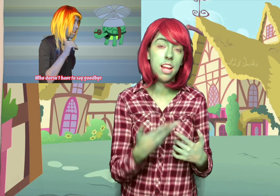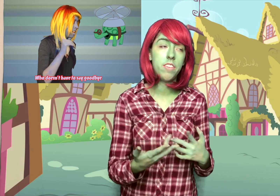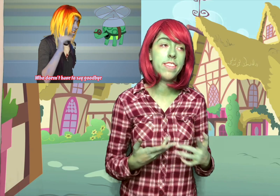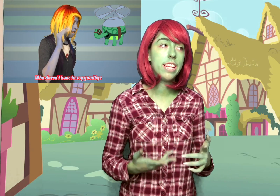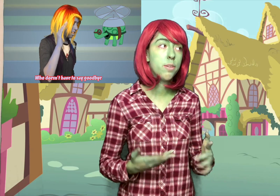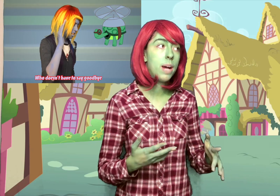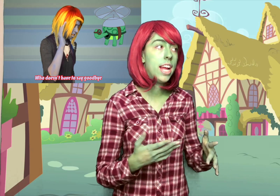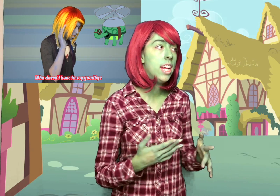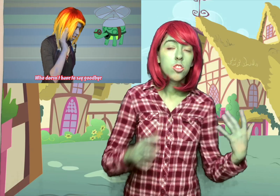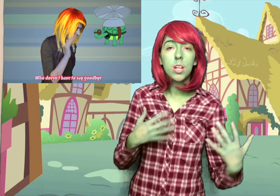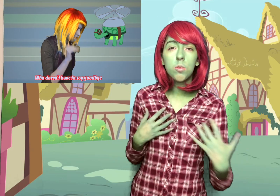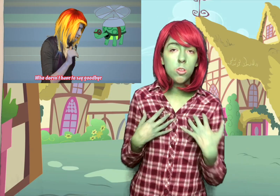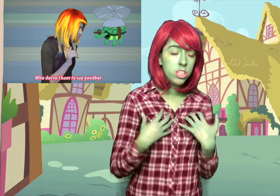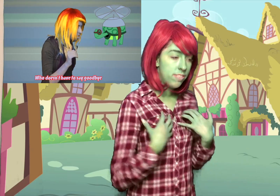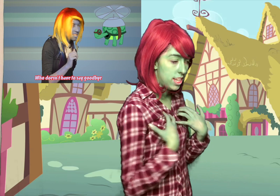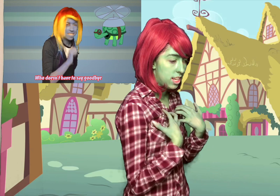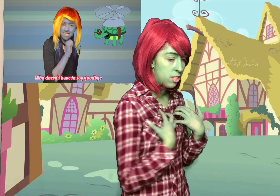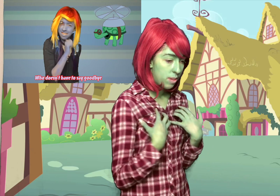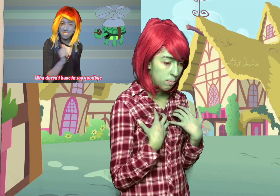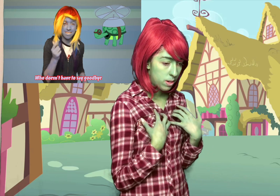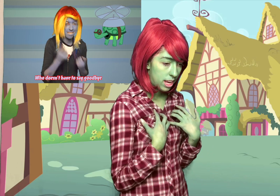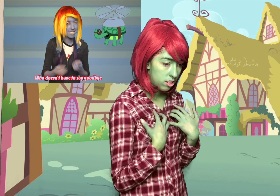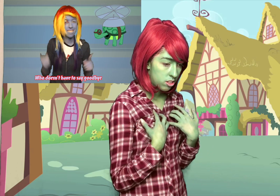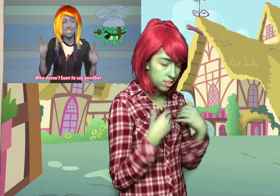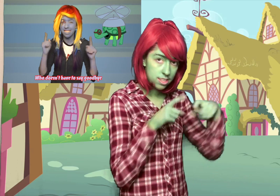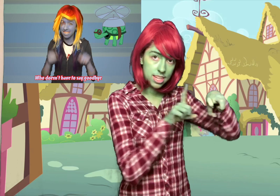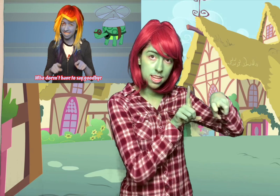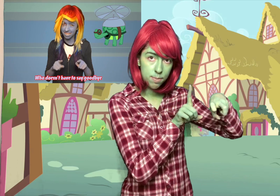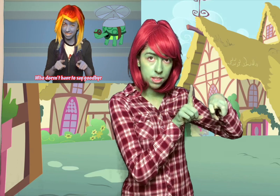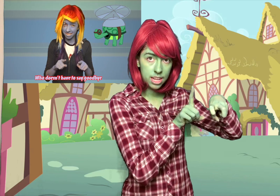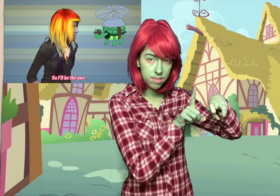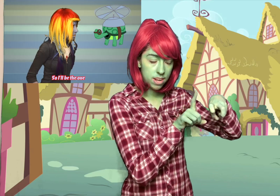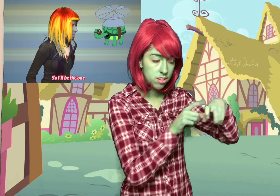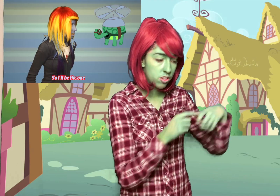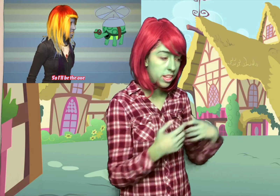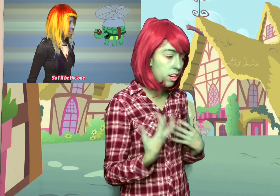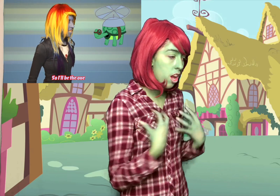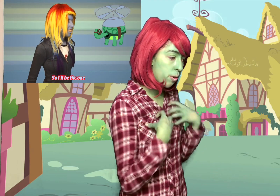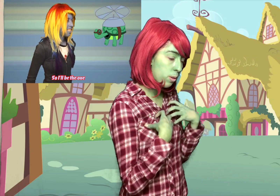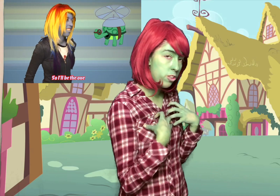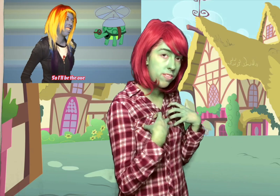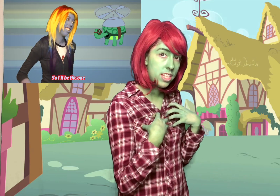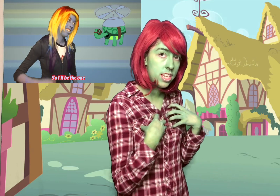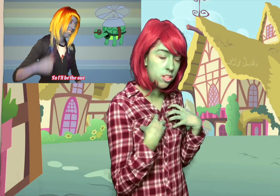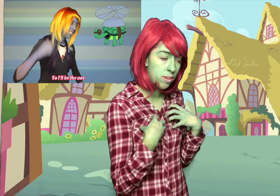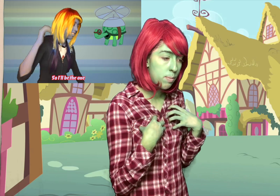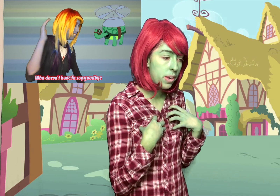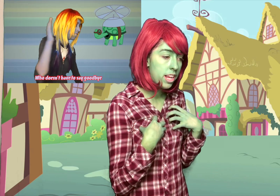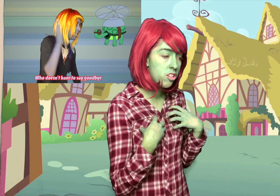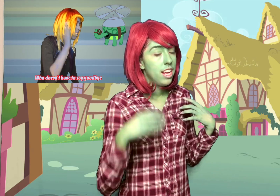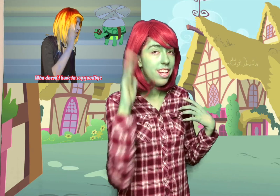to say goodbye" so i role shifted into rainbow dash since i set up the classifiers earlier role shifted into rainbow dash and